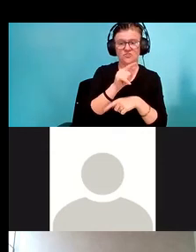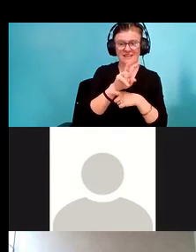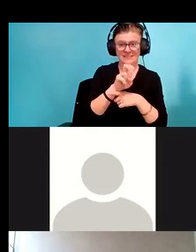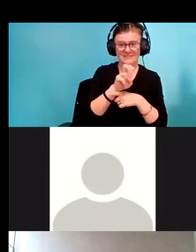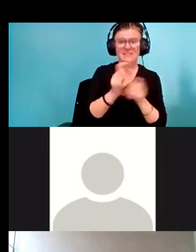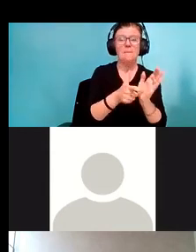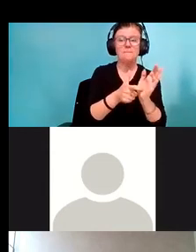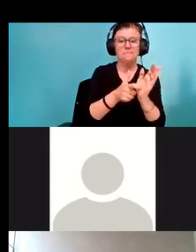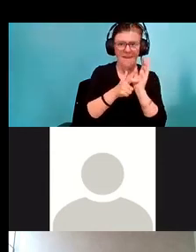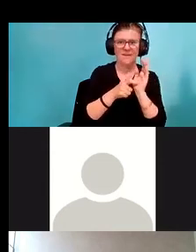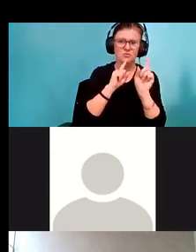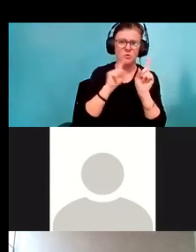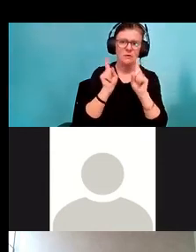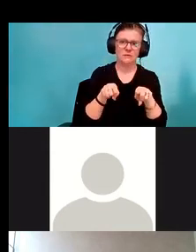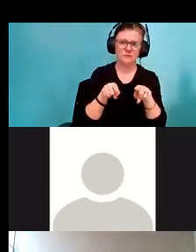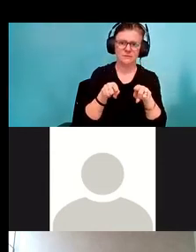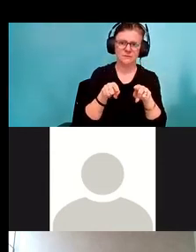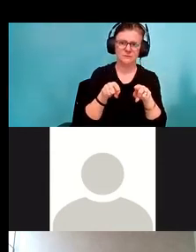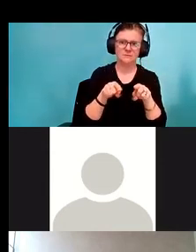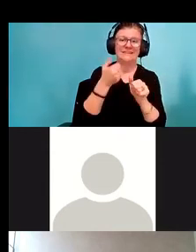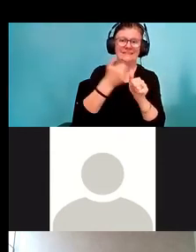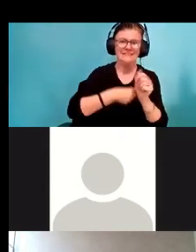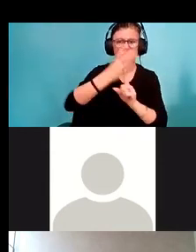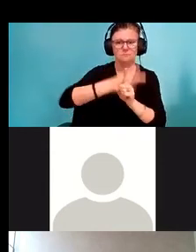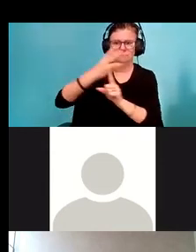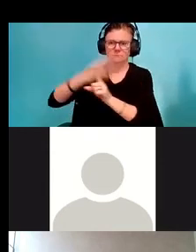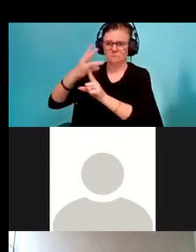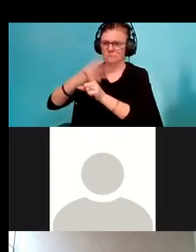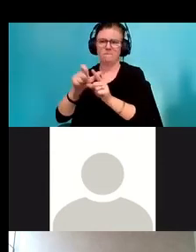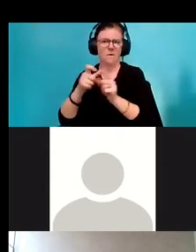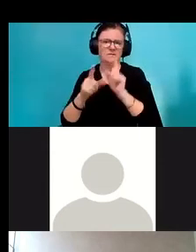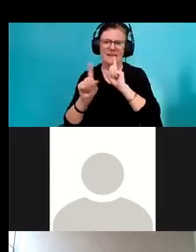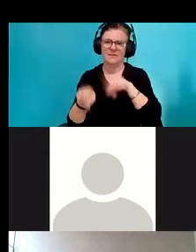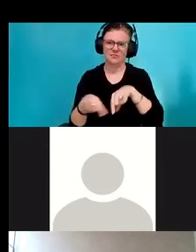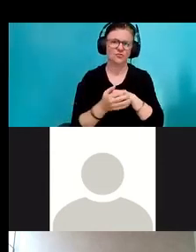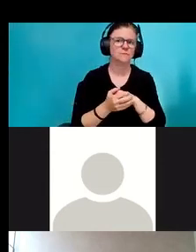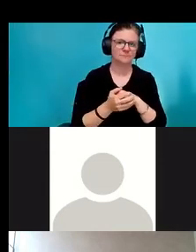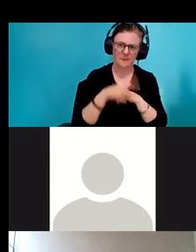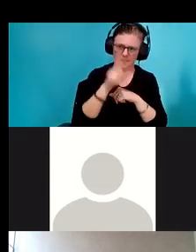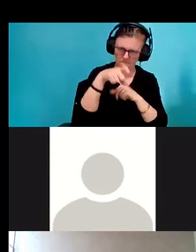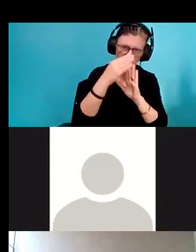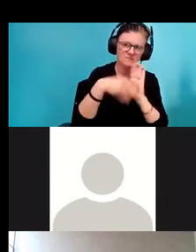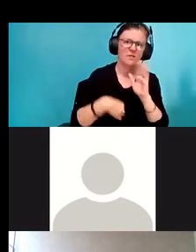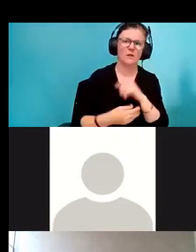every single reporting period. So you must fill it out.